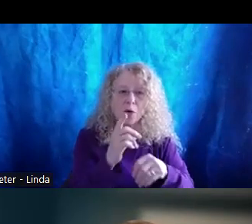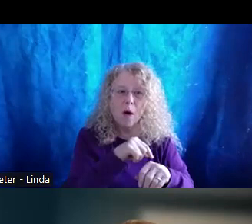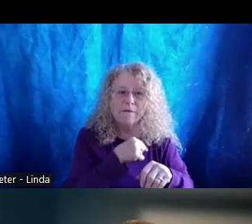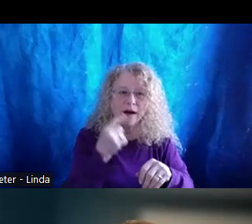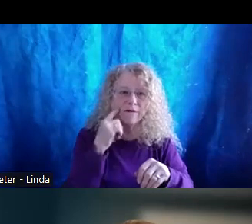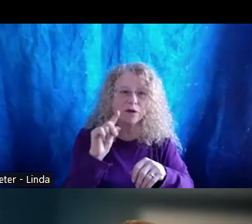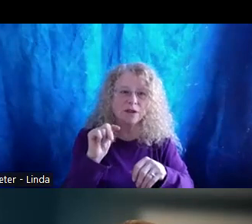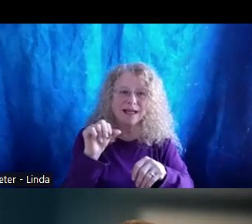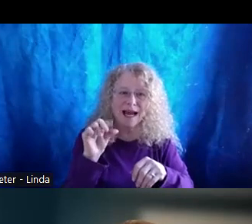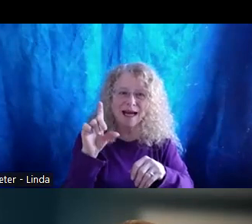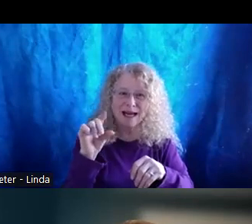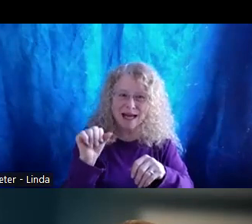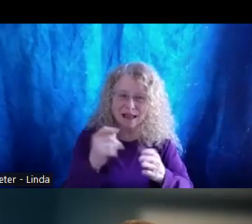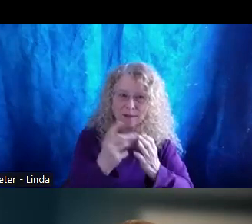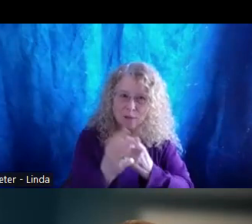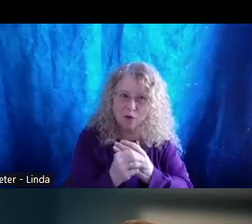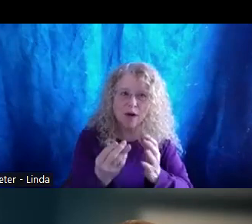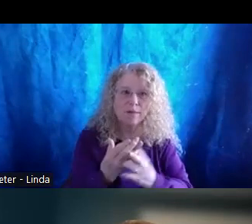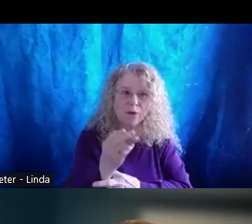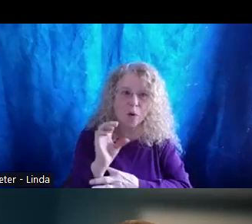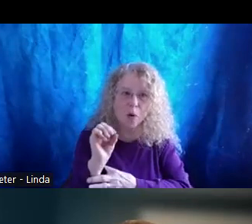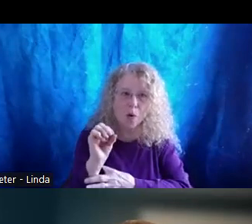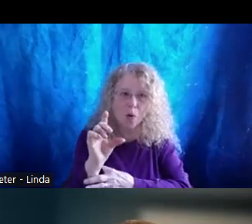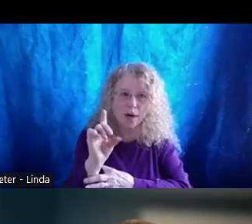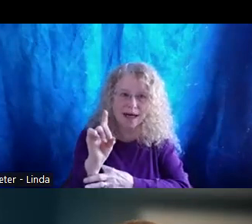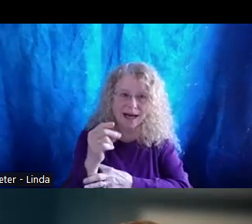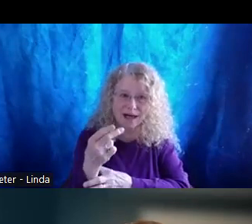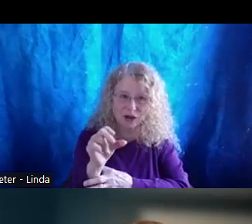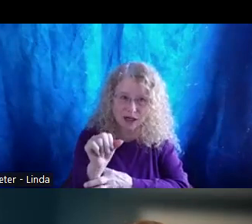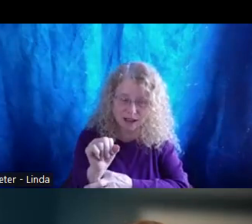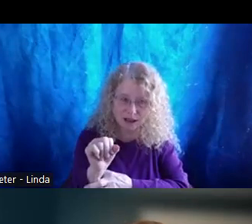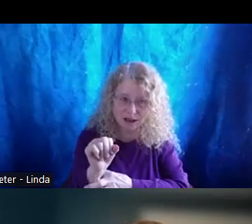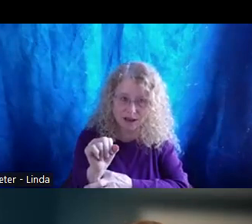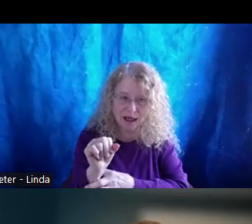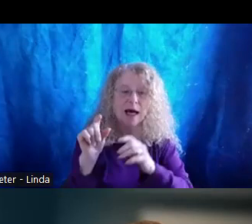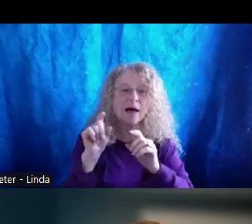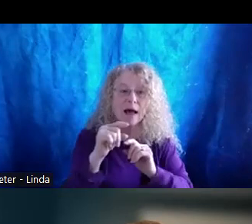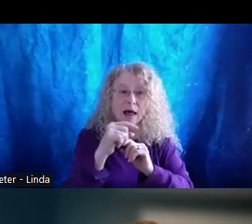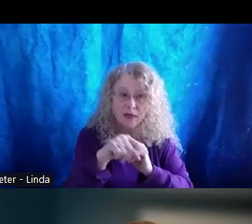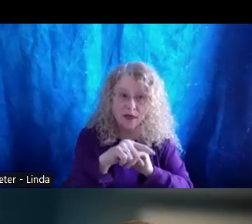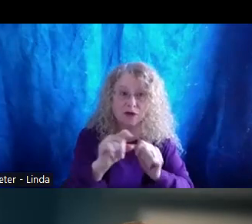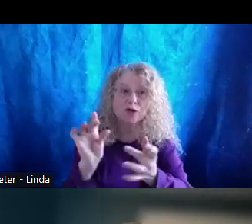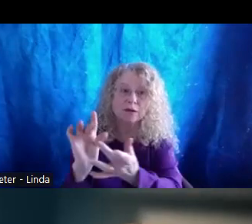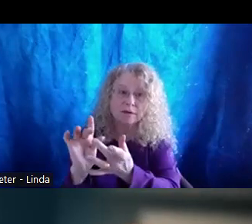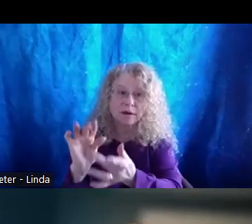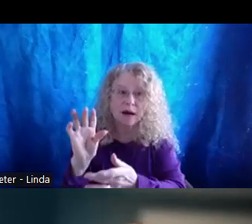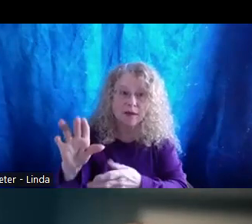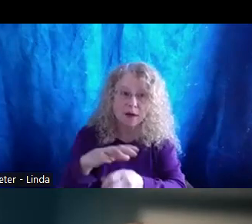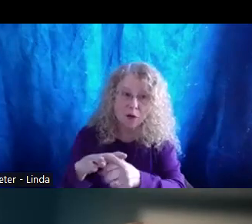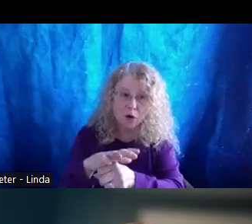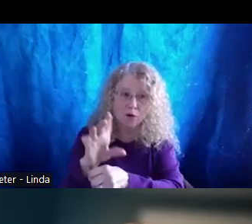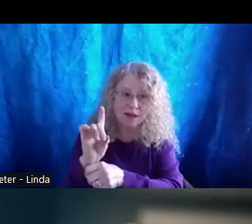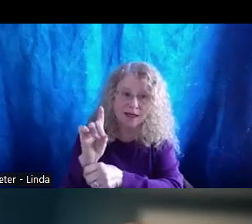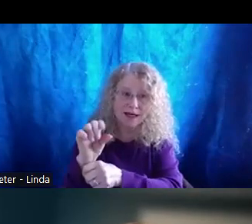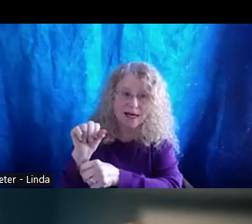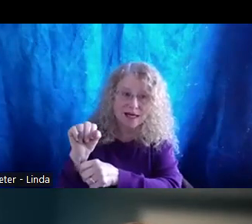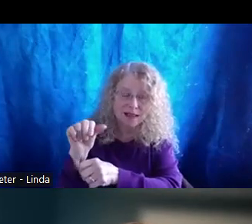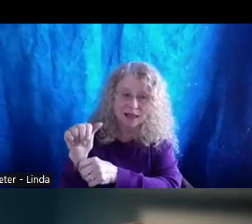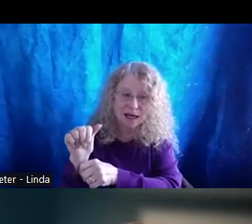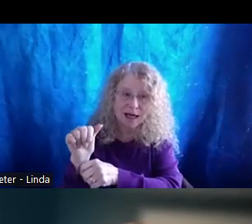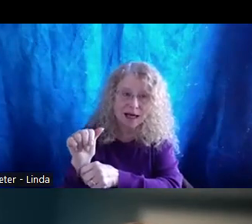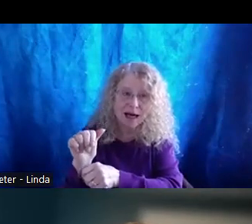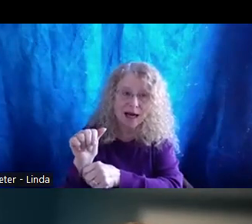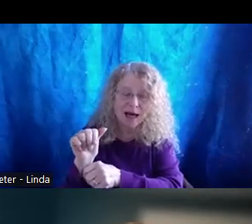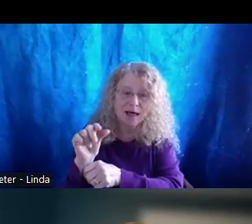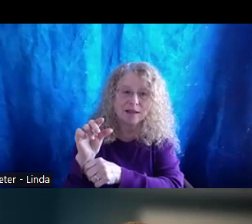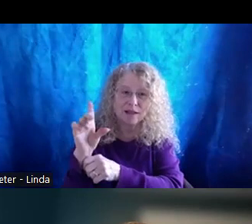TADVS PROGRAM THROUGH ODHS, THEY SHOULD REACH OUT TO THEIR LOCAL DVSA, DOMESTIC VIOLENCE